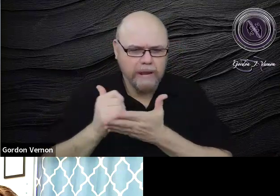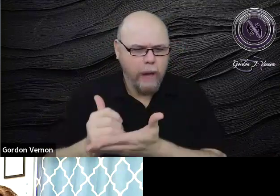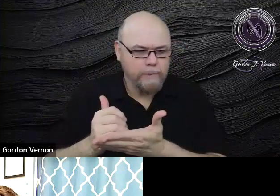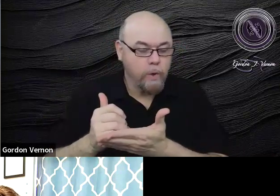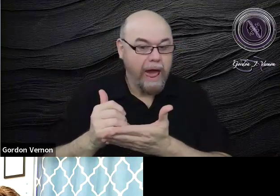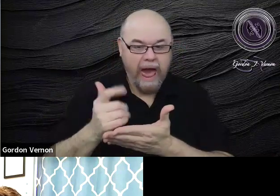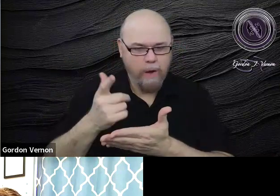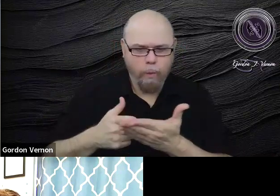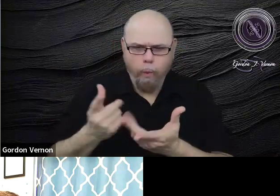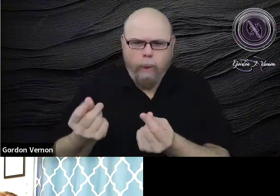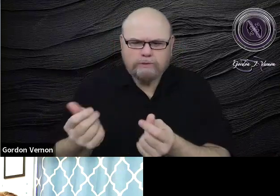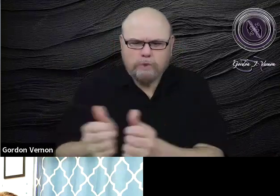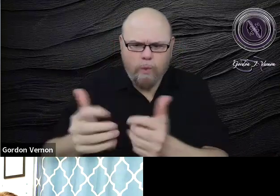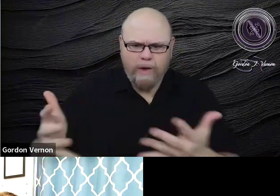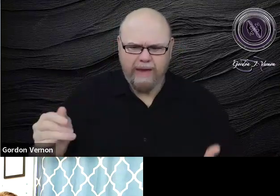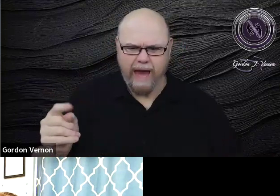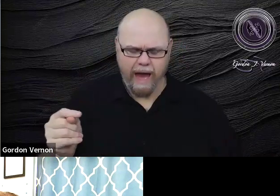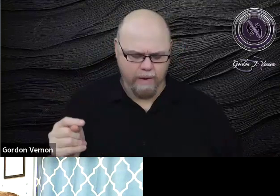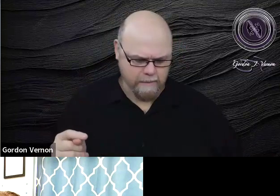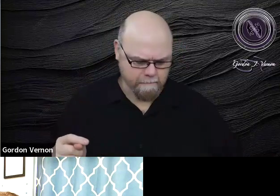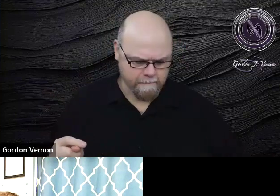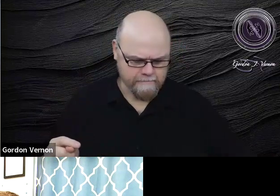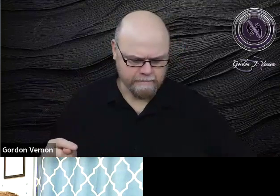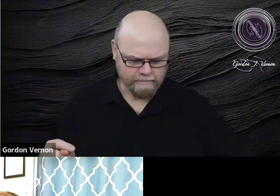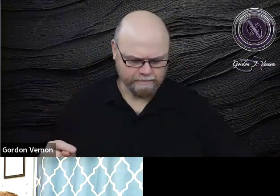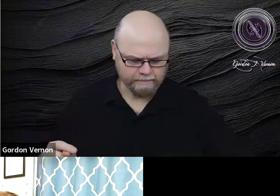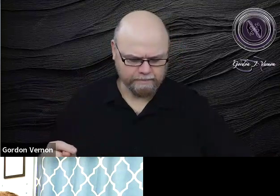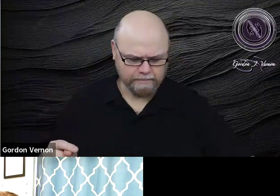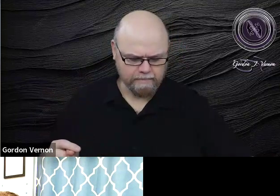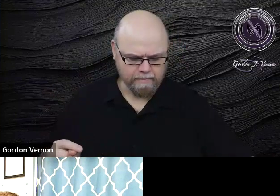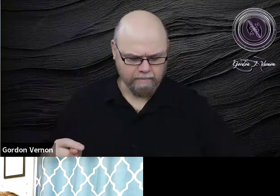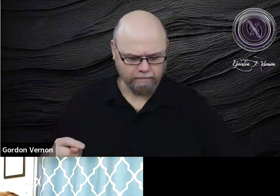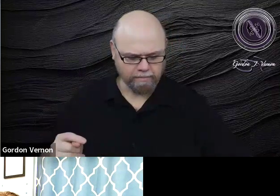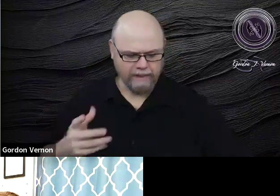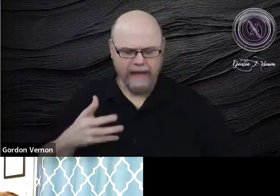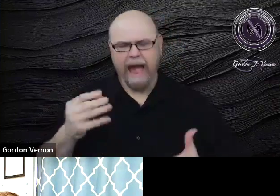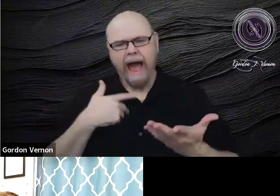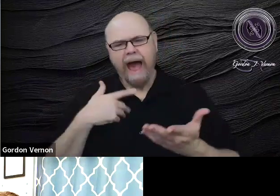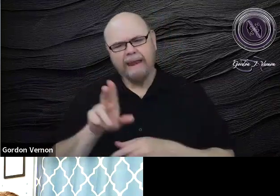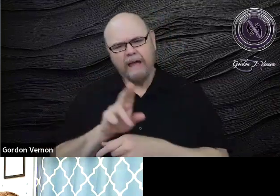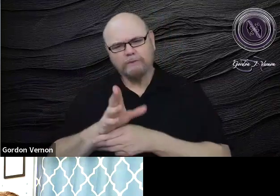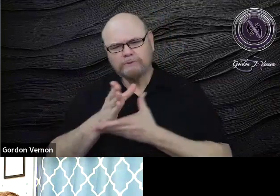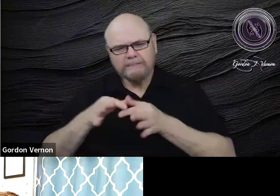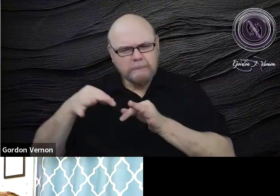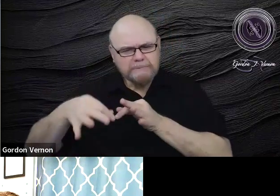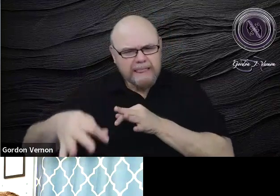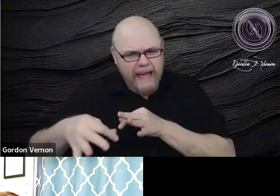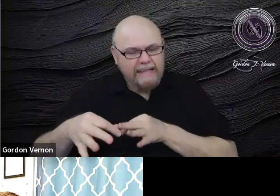some people are more distracted by noise than others or why some people feel more distracted by noise than others.